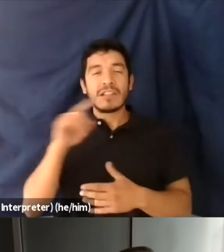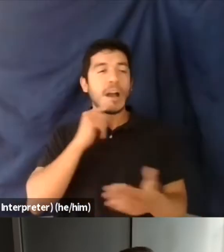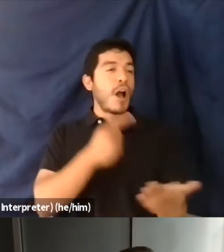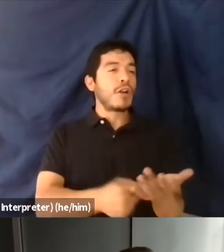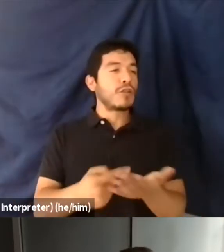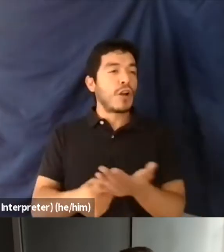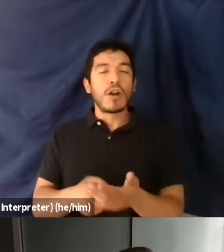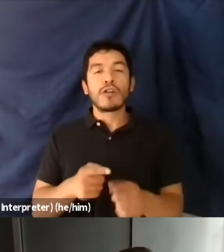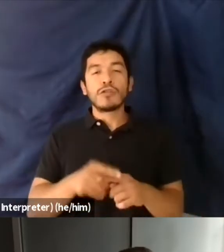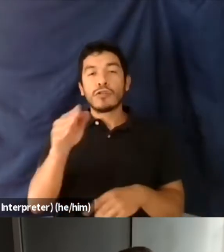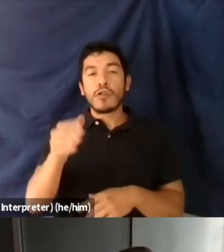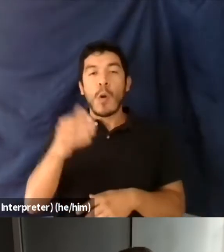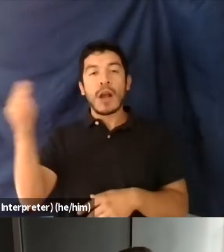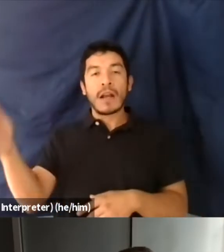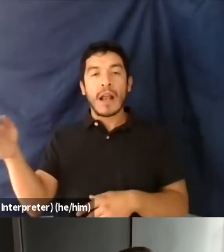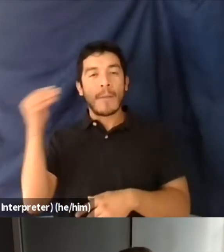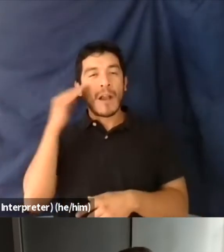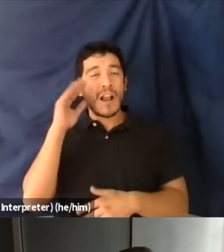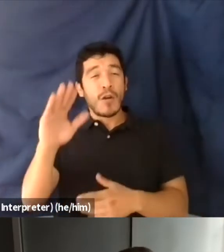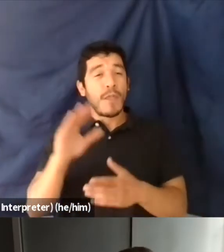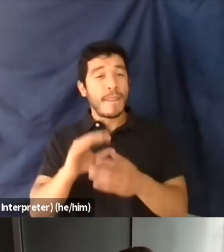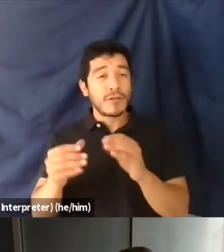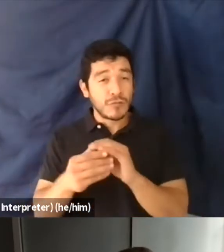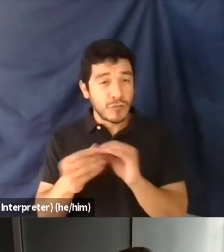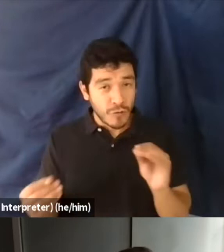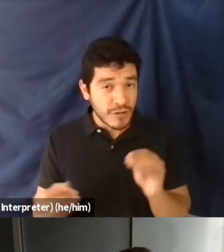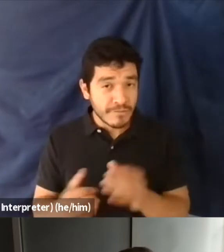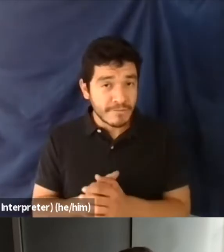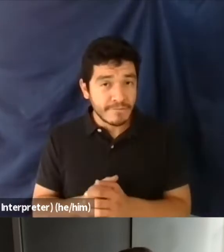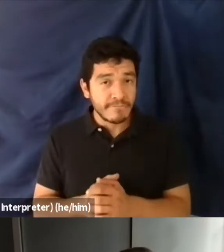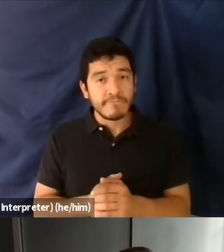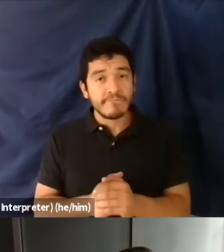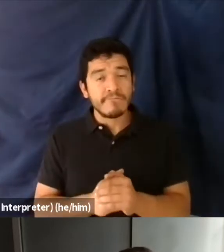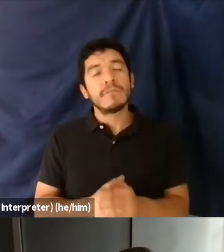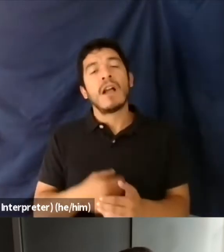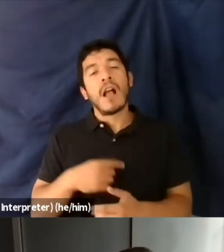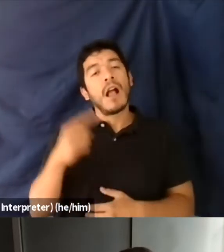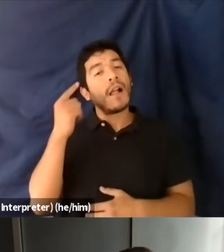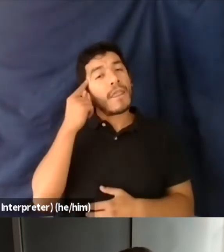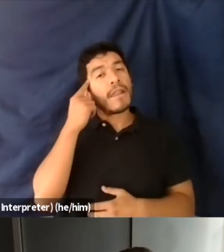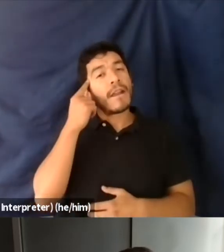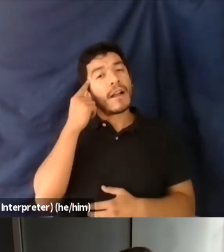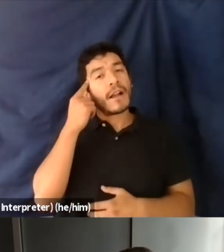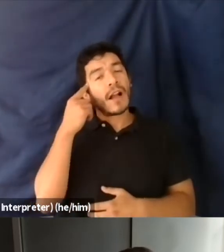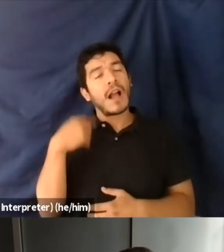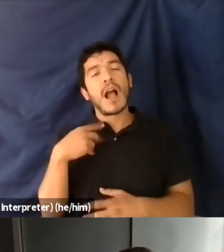and know their stories. And so I think like, you know, I was sort of out to,